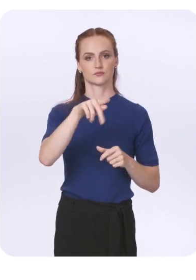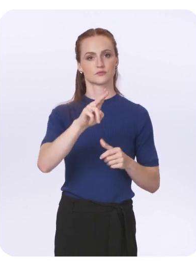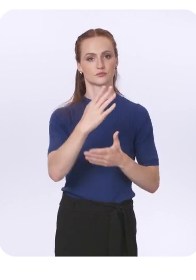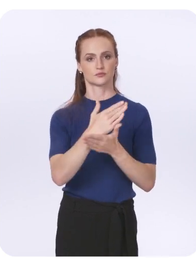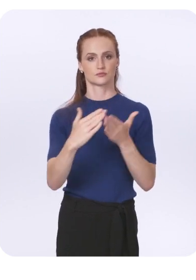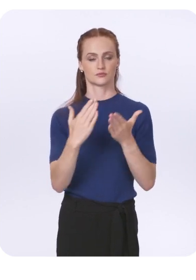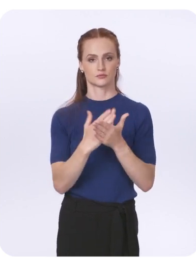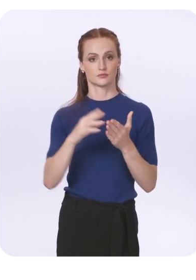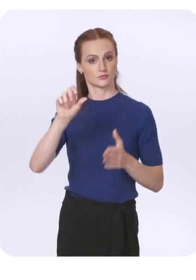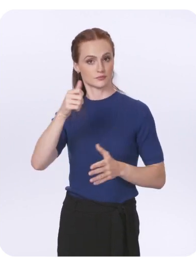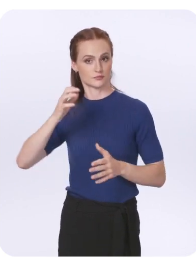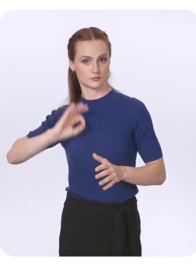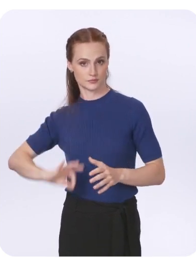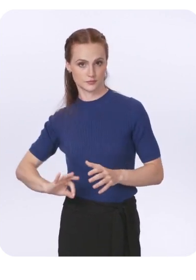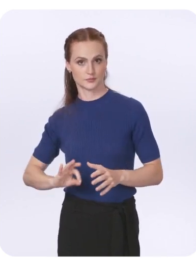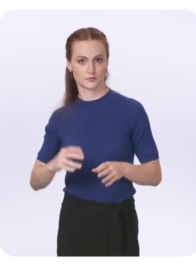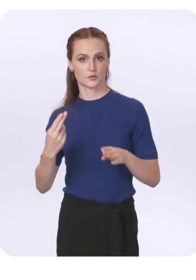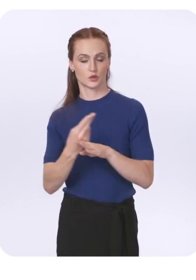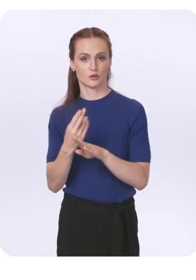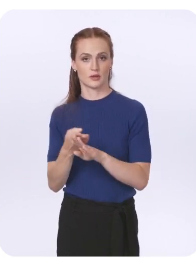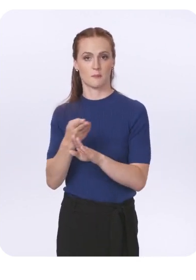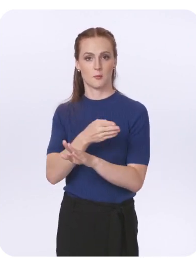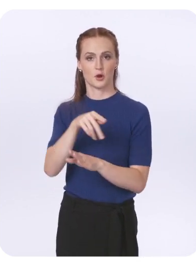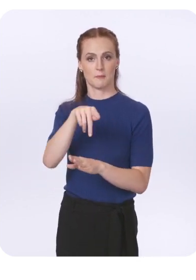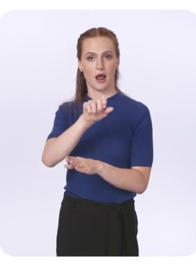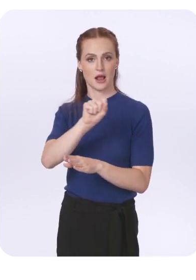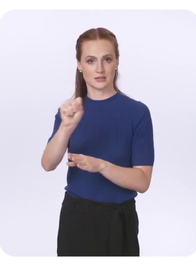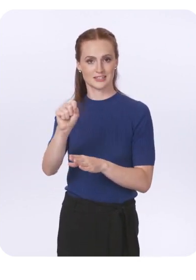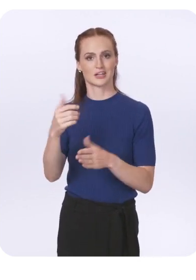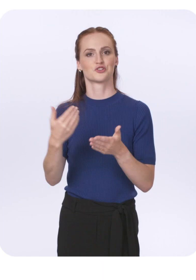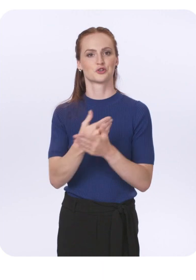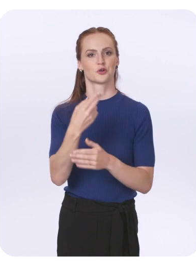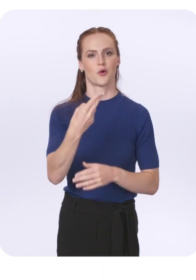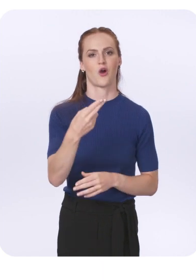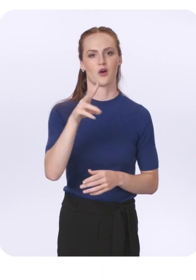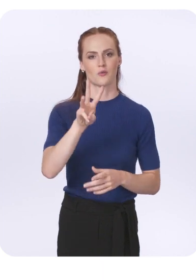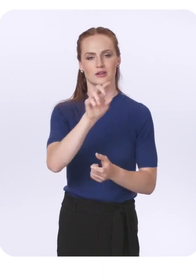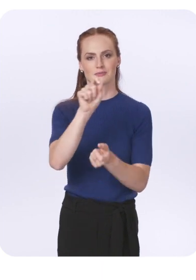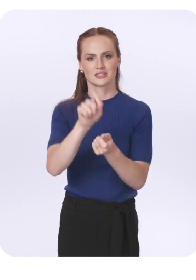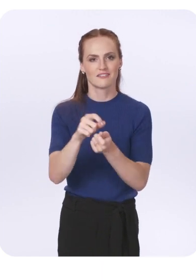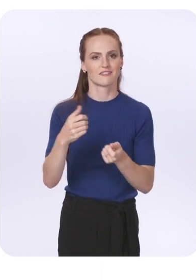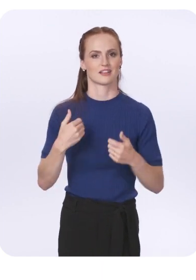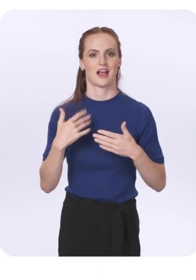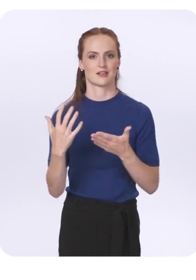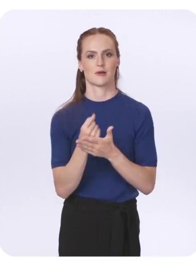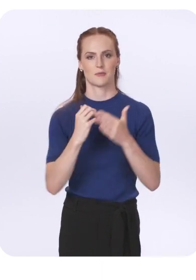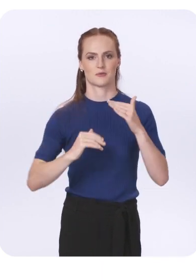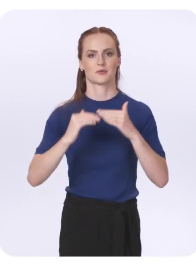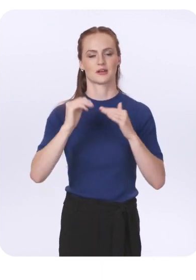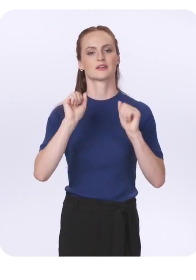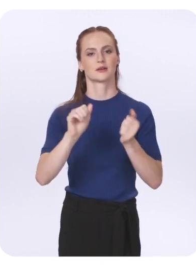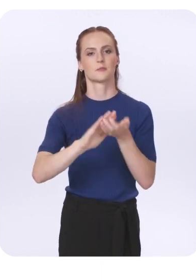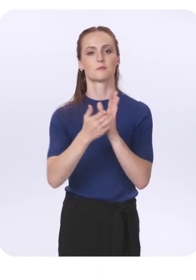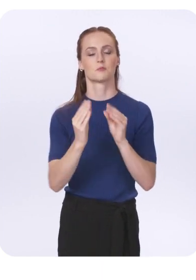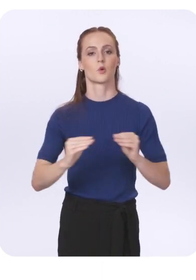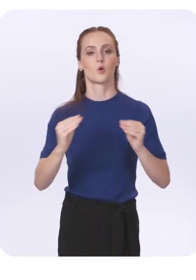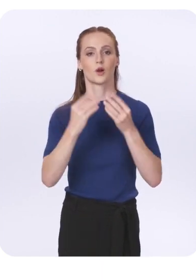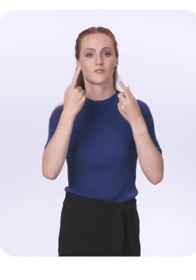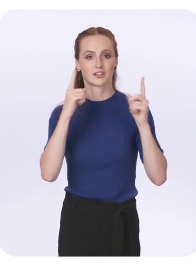Another benefit to using such pre-passes is that the new hardware specifically has optimizations that can make such pre-passes more efficient.